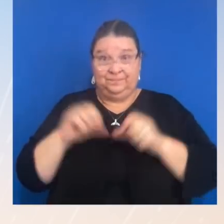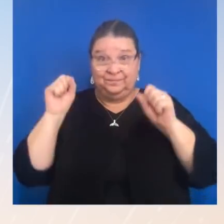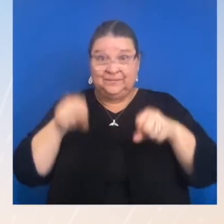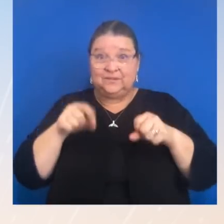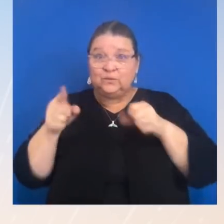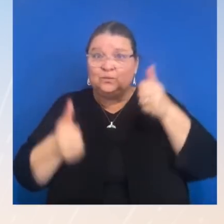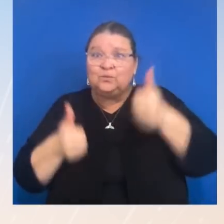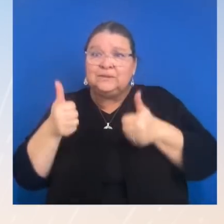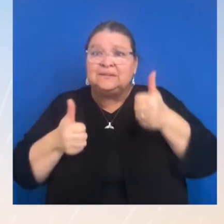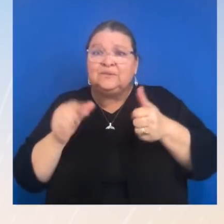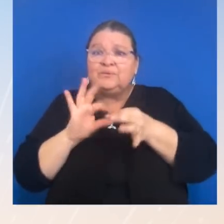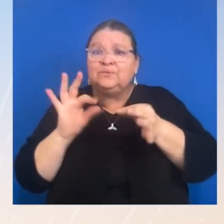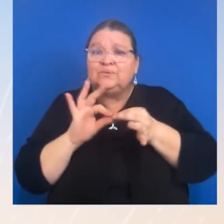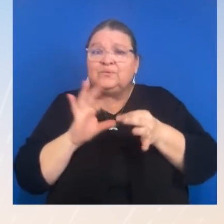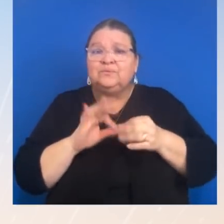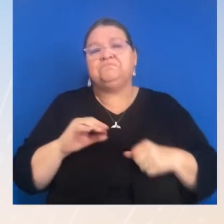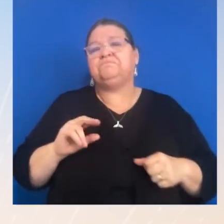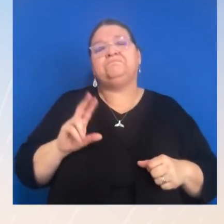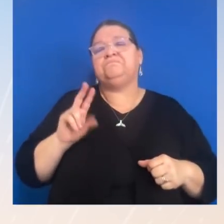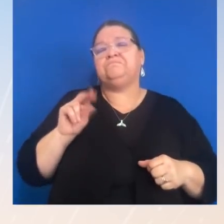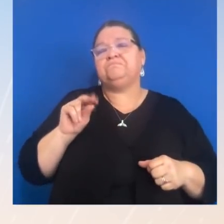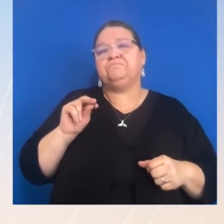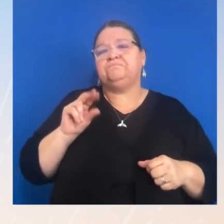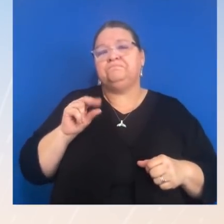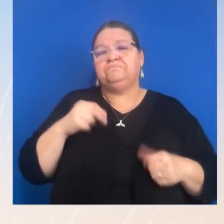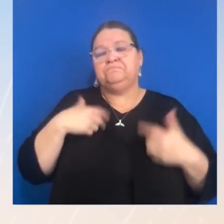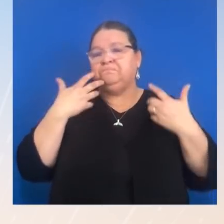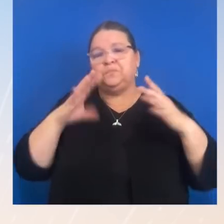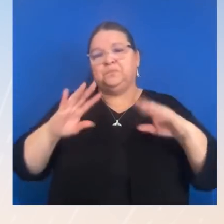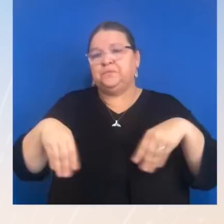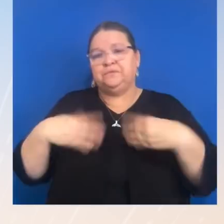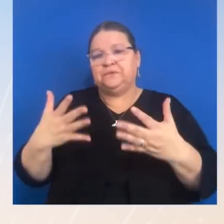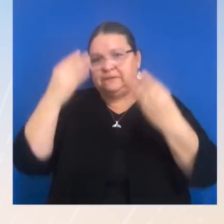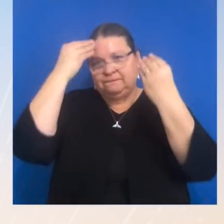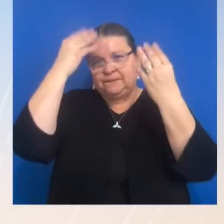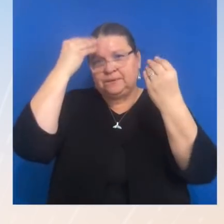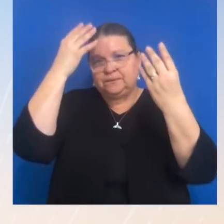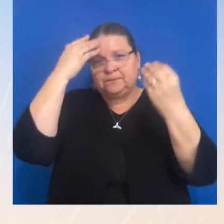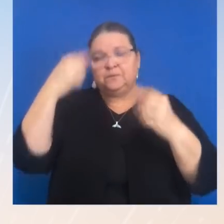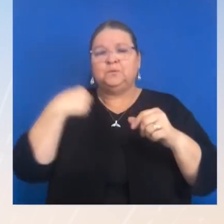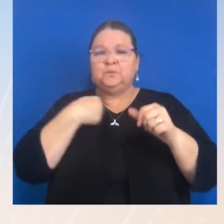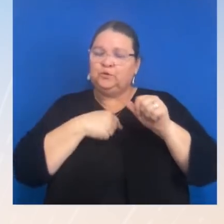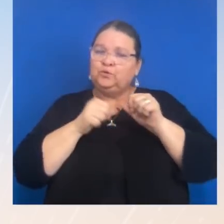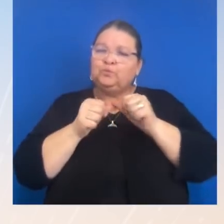but we've clearly met with them. And we remain engaged with them, as we do with a range of private sector companies.